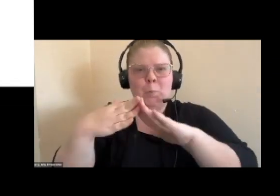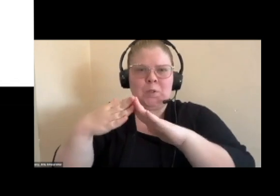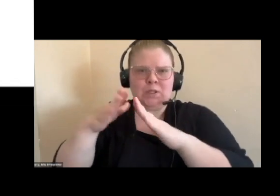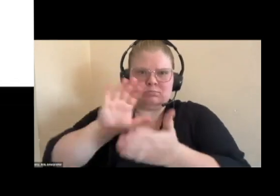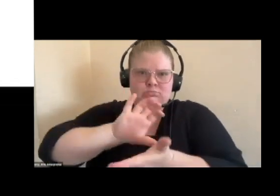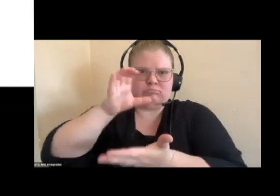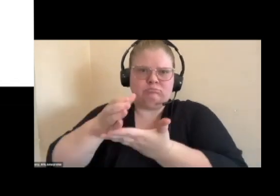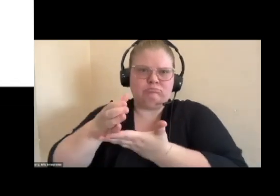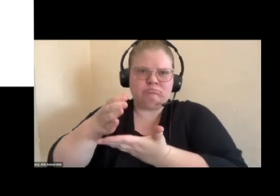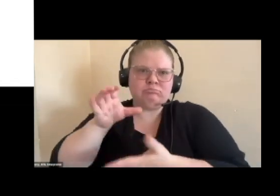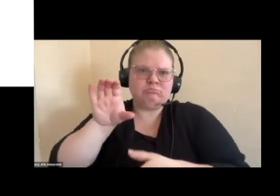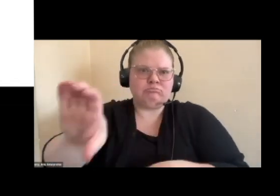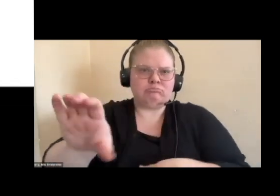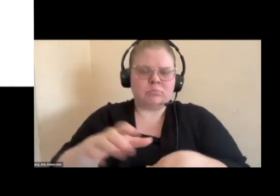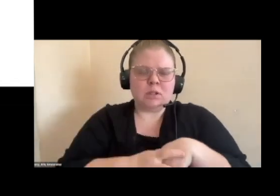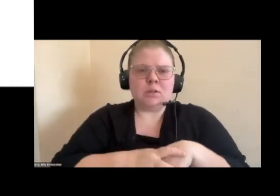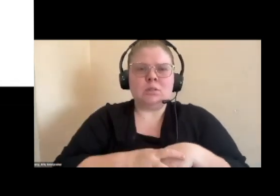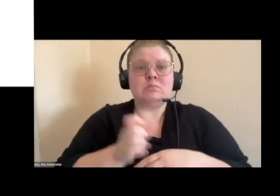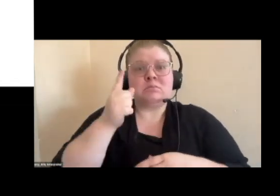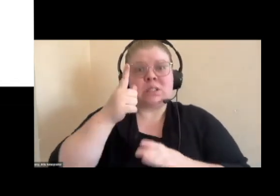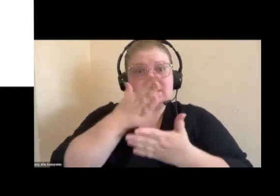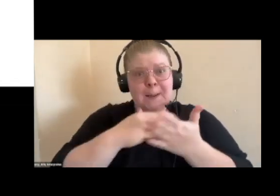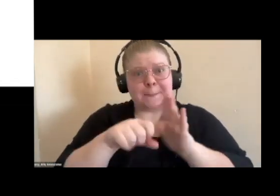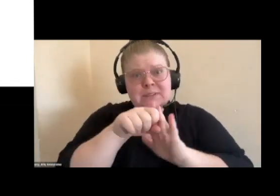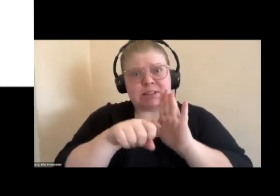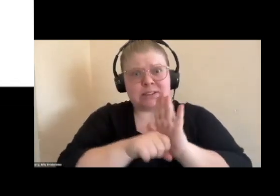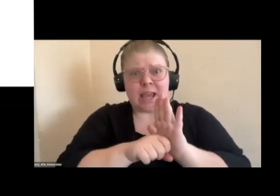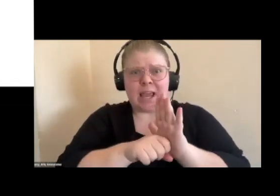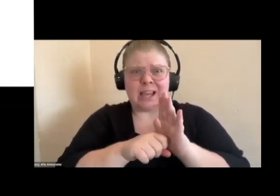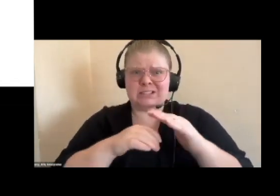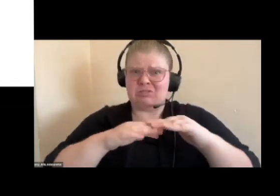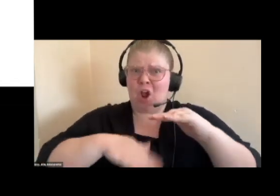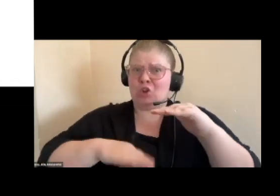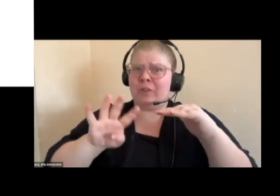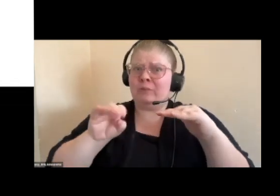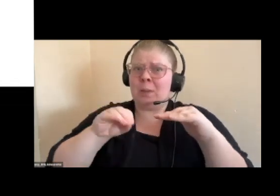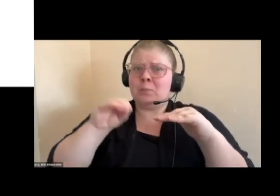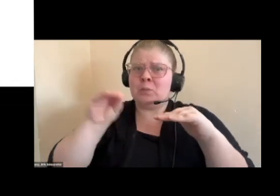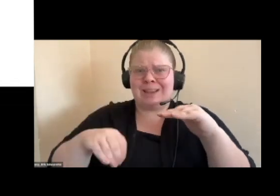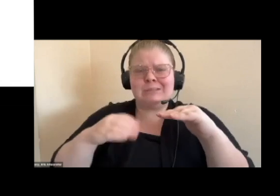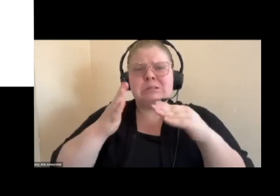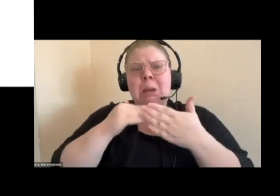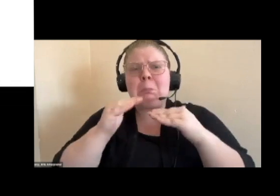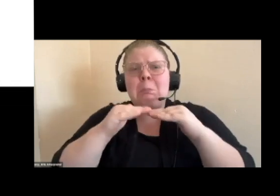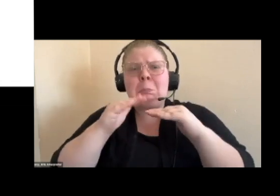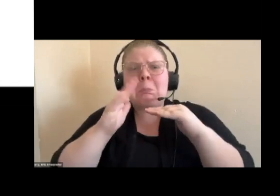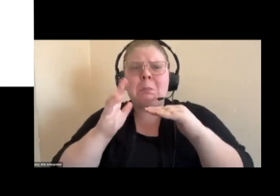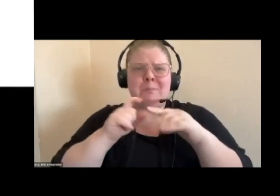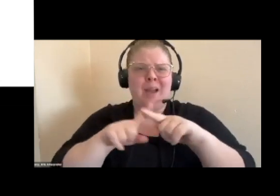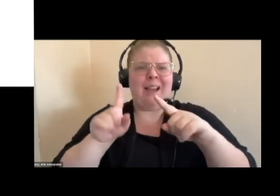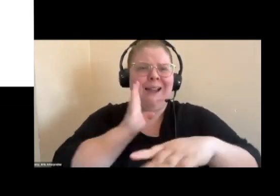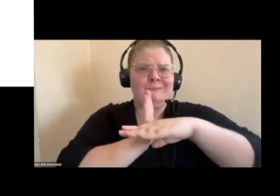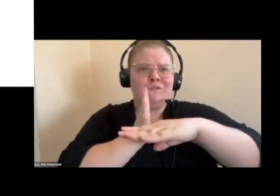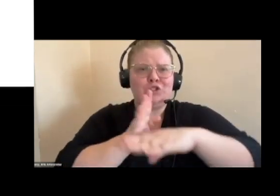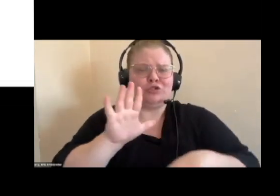And some states are really below that. We've made progress, but there's